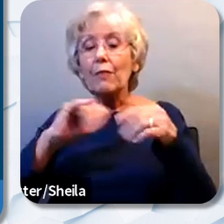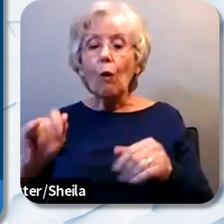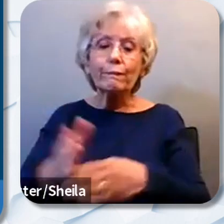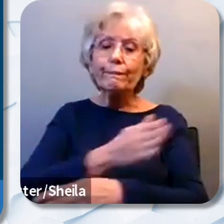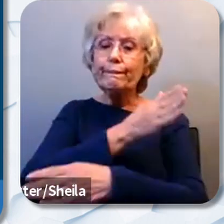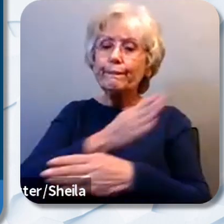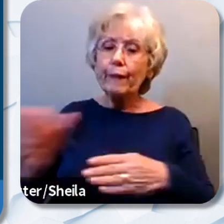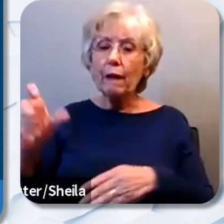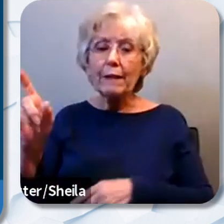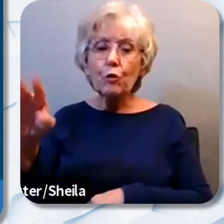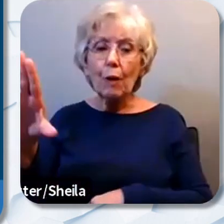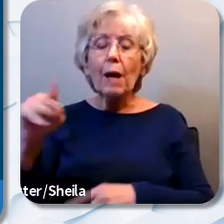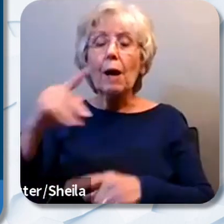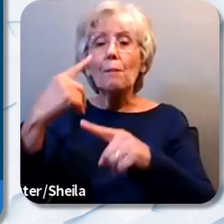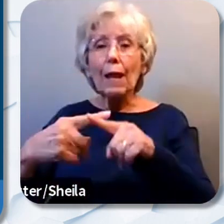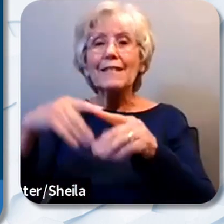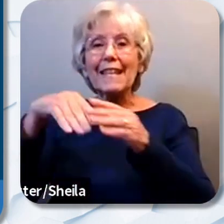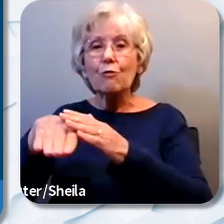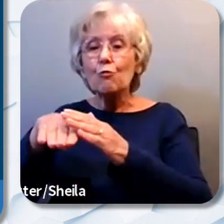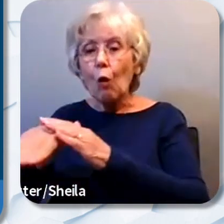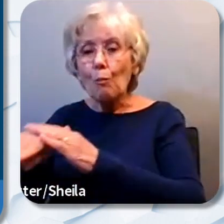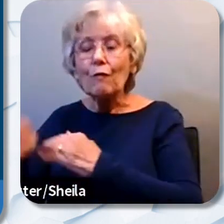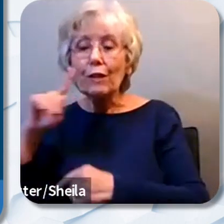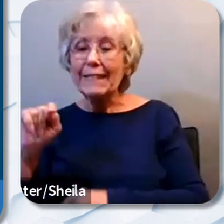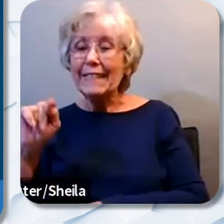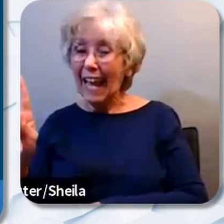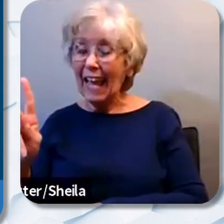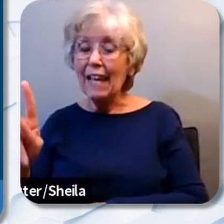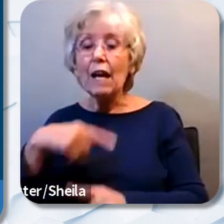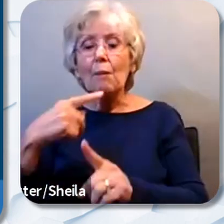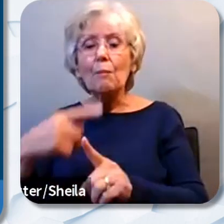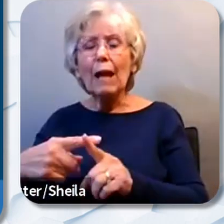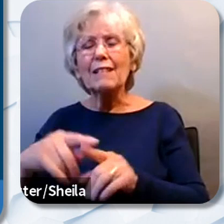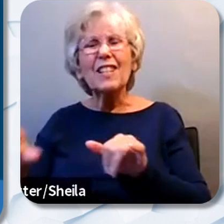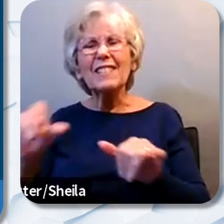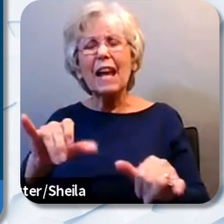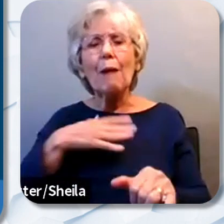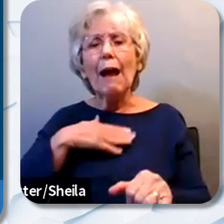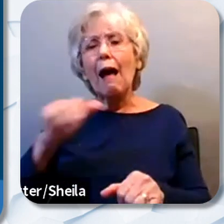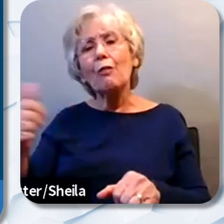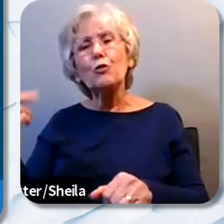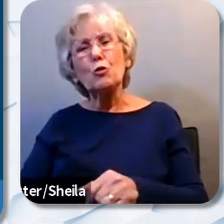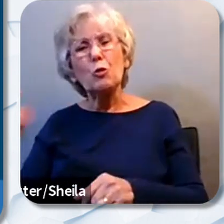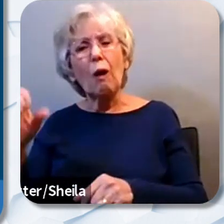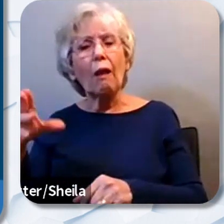well as the enrollment and for tk just as. Both my colleague shared the tk enrollment and there was